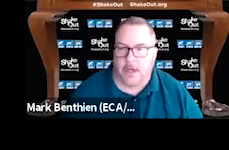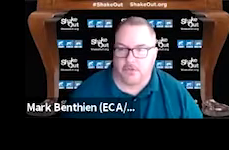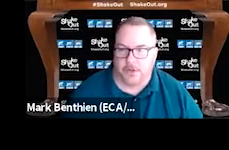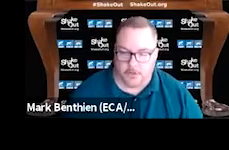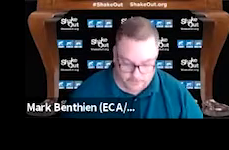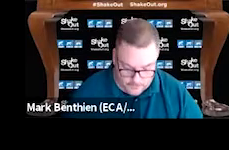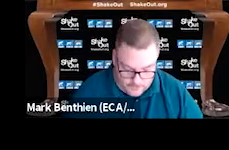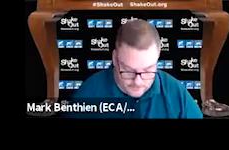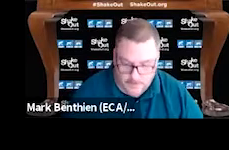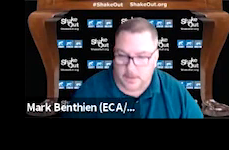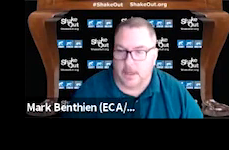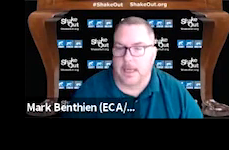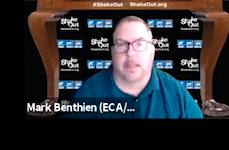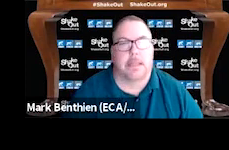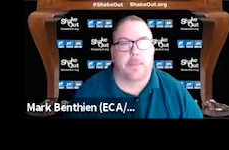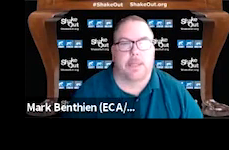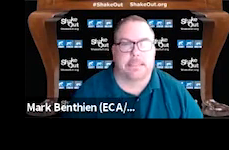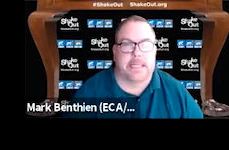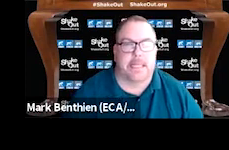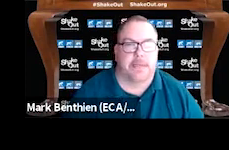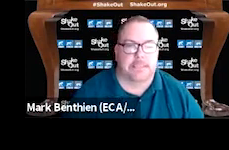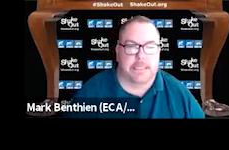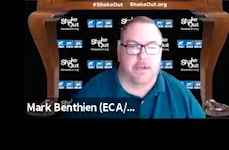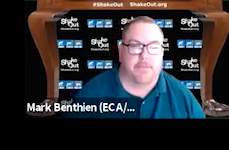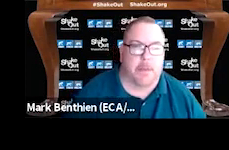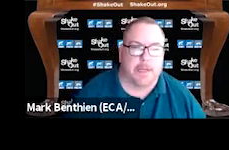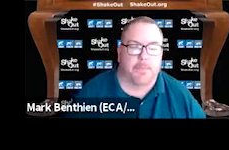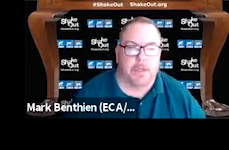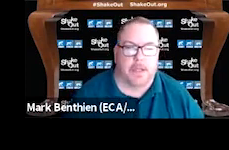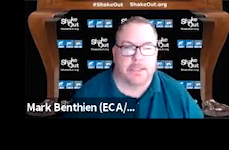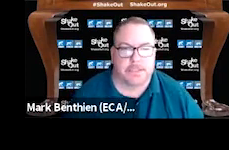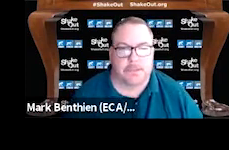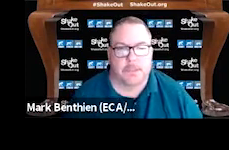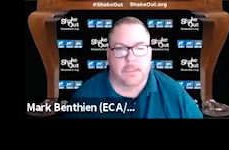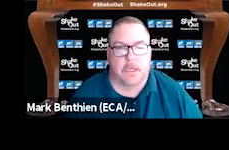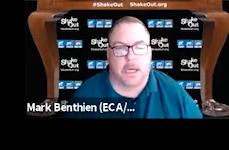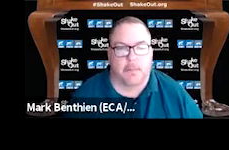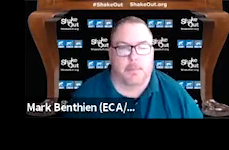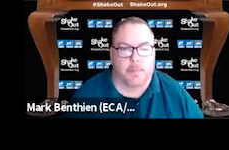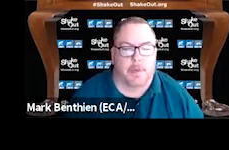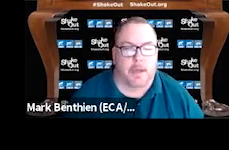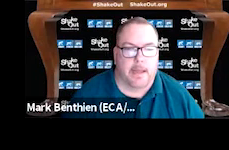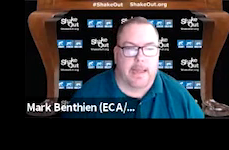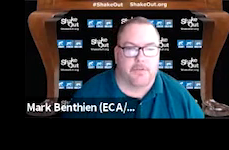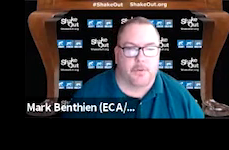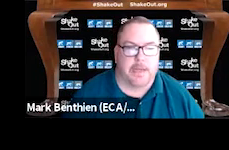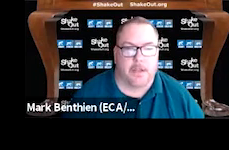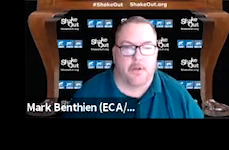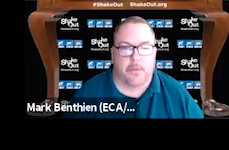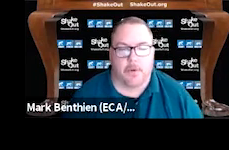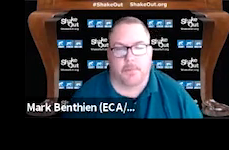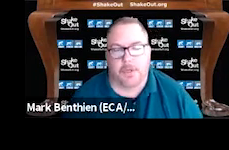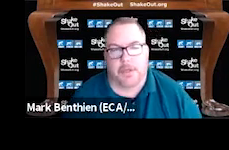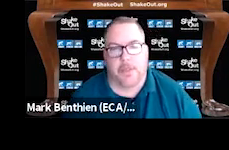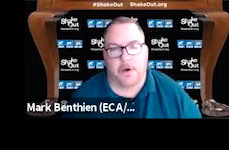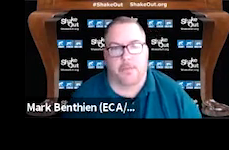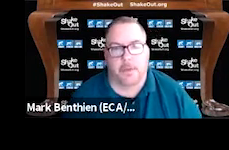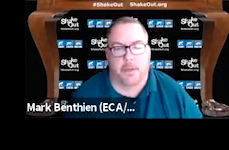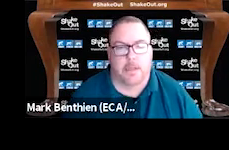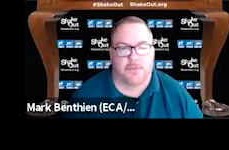Mark Benthien (ECA/SCEC): One more reminder in the chat about the survey for today and also for emailing us any events that you have coming up that you'd like to.